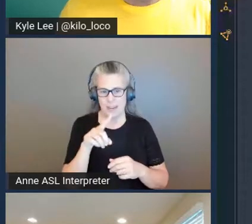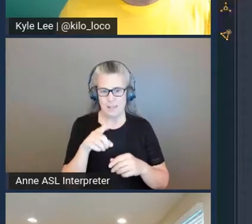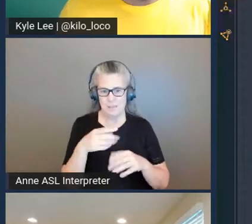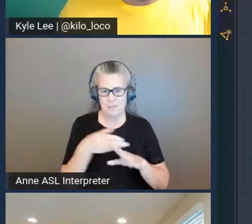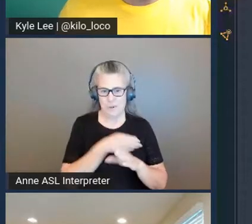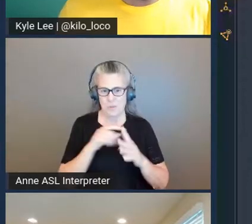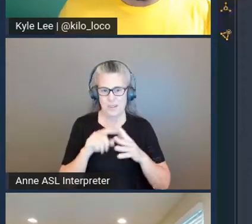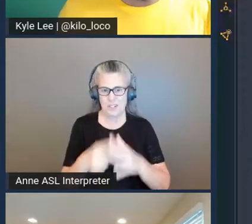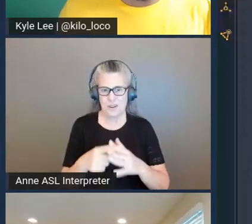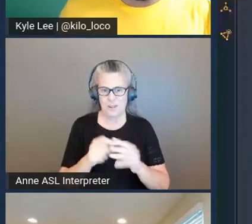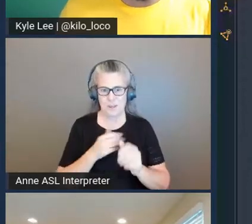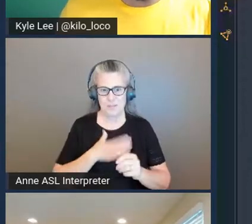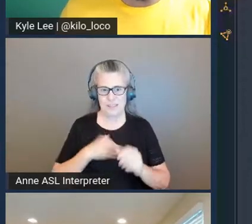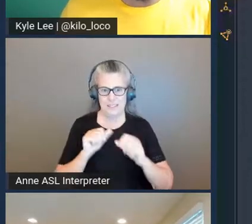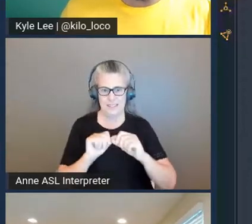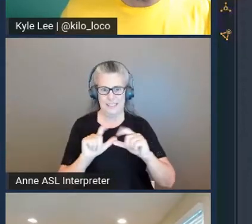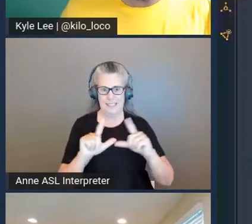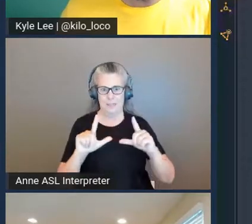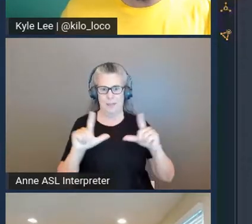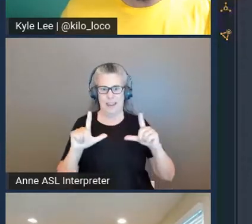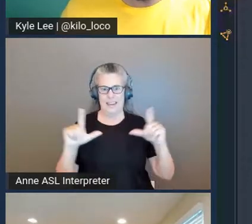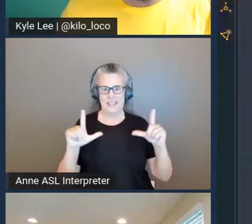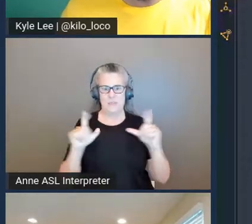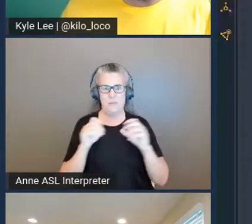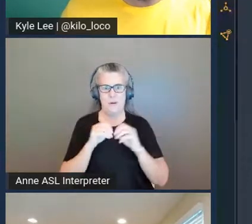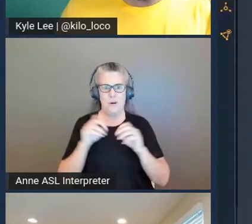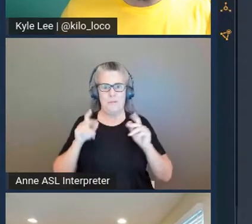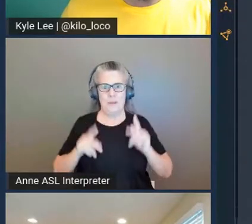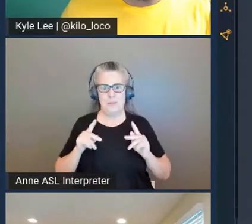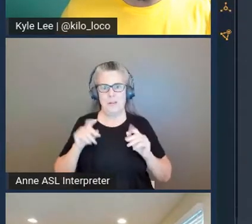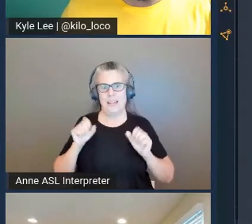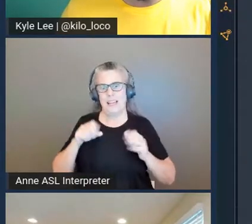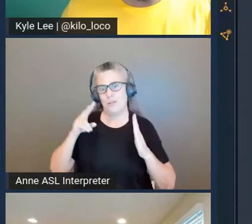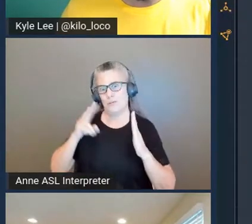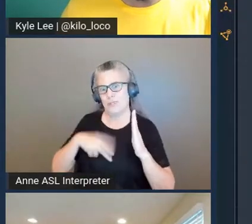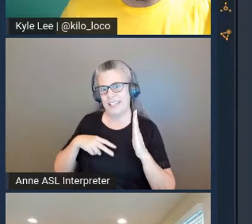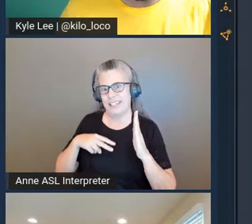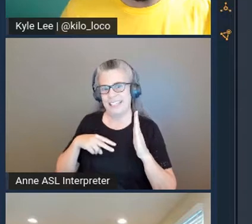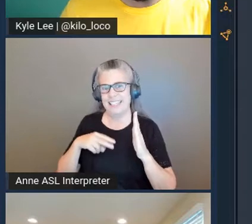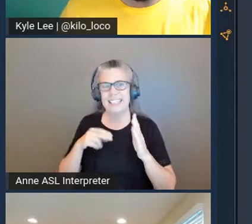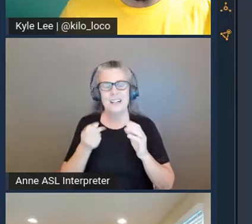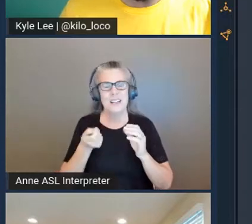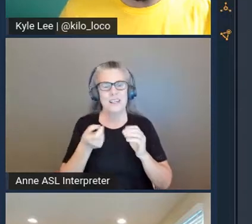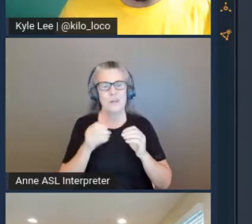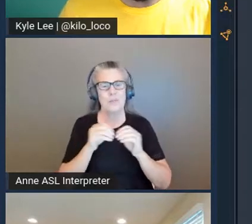so we can see, we can, we make sure that people can see it a bit more clearly. So, if you can zoom in a bit, if that is possible.